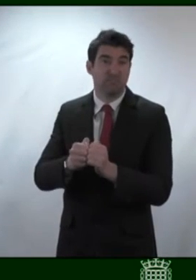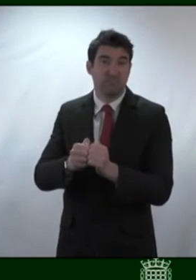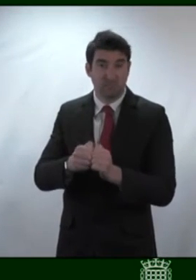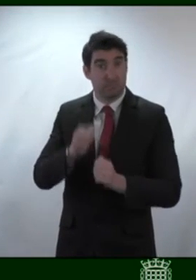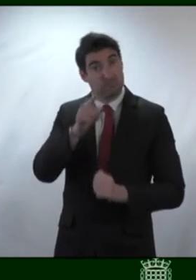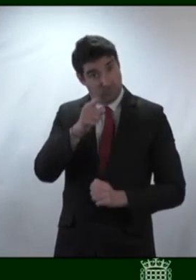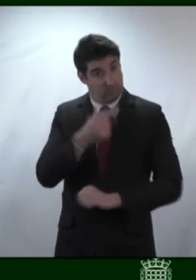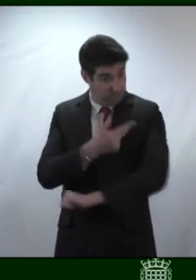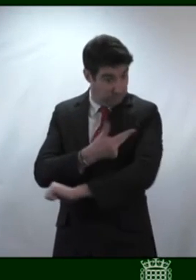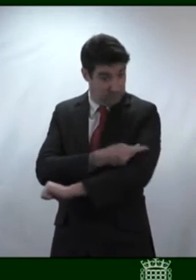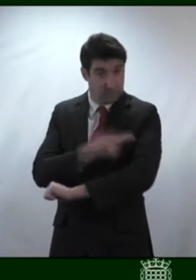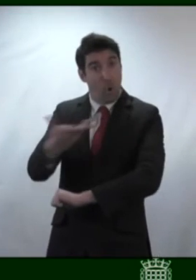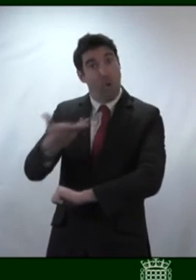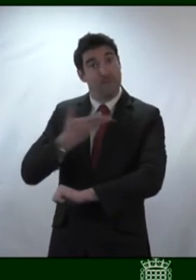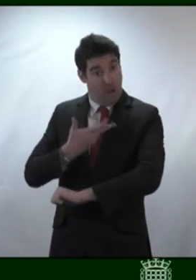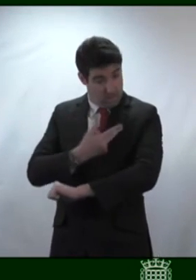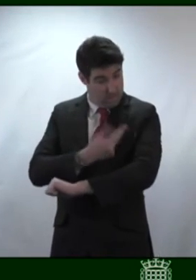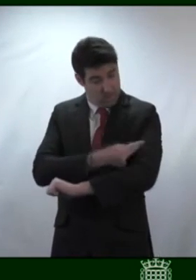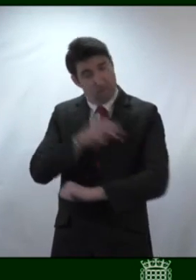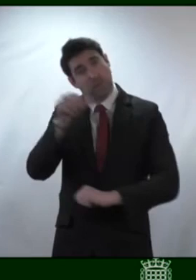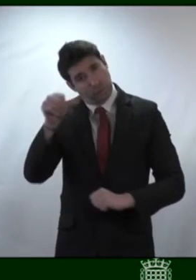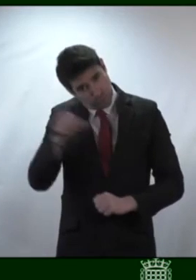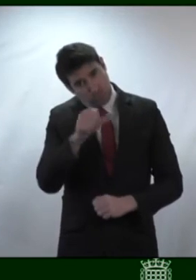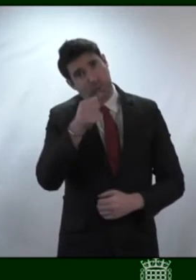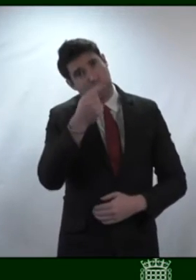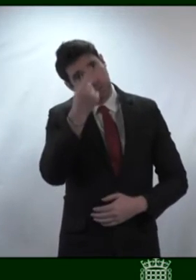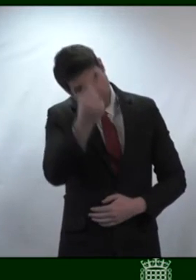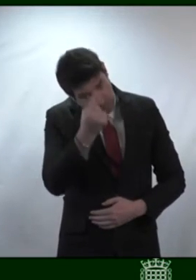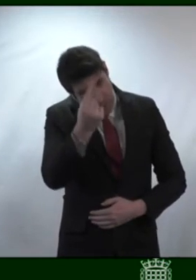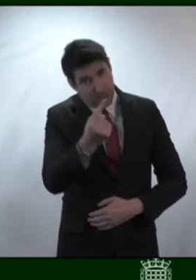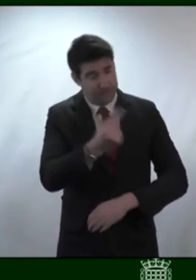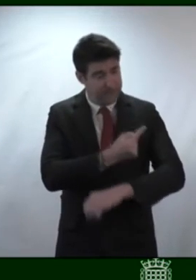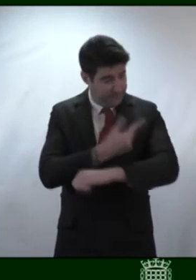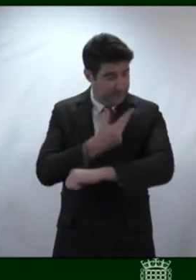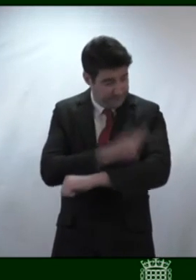the vaccine do take steps to get it immediately. They will be protecting themselves and they